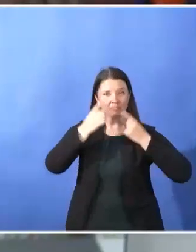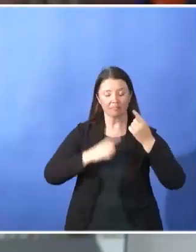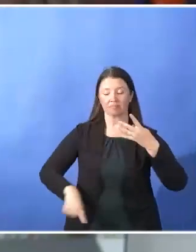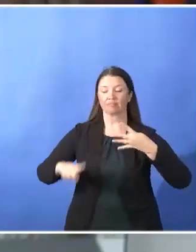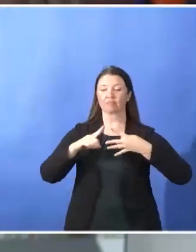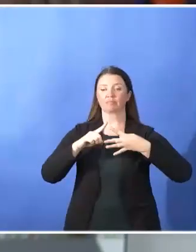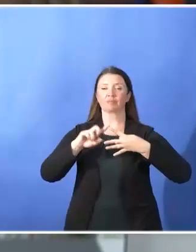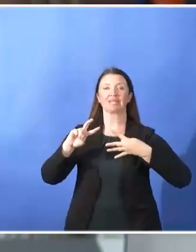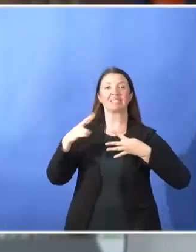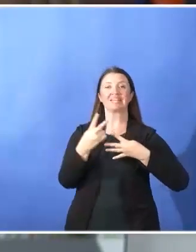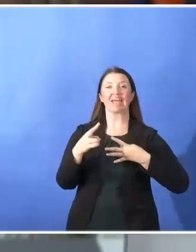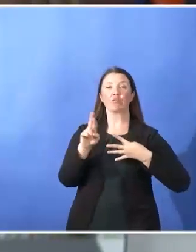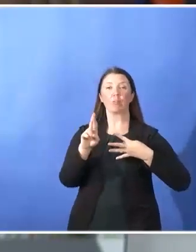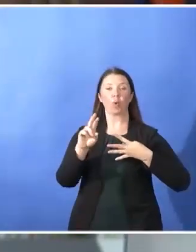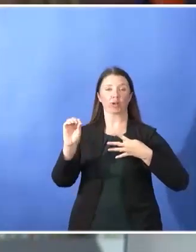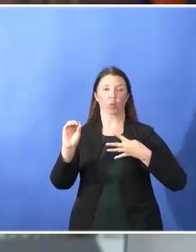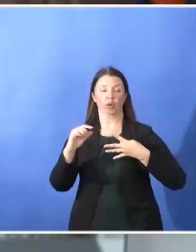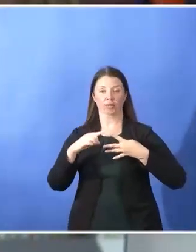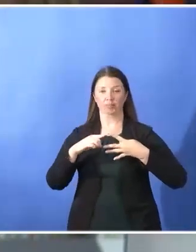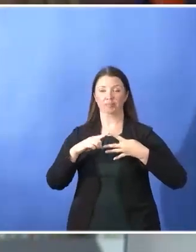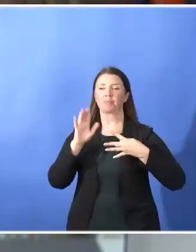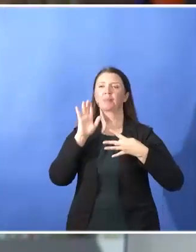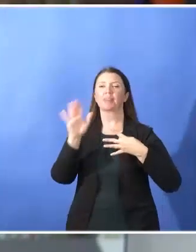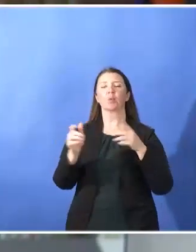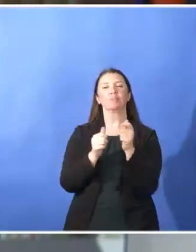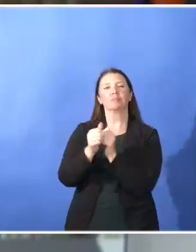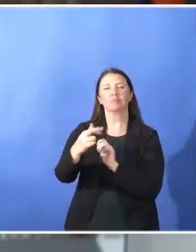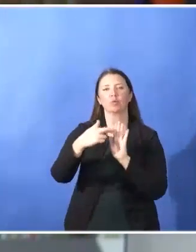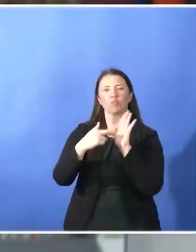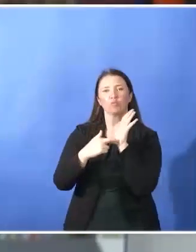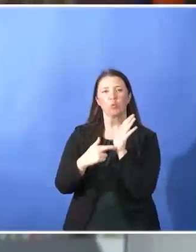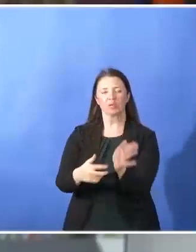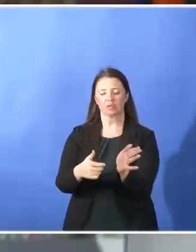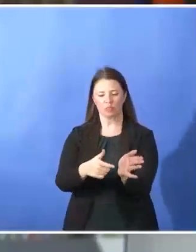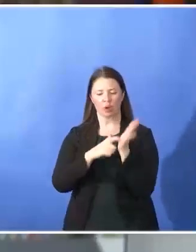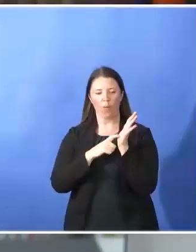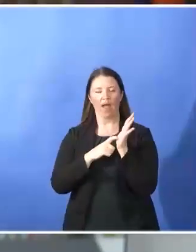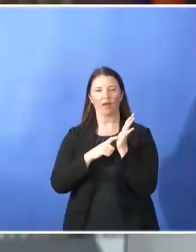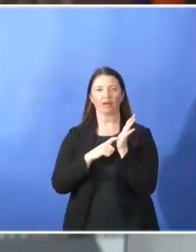YOU WILL CONSIDER A RULE THAT